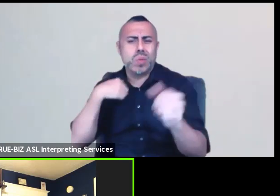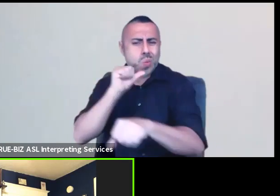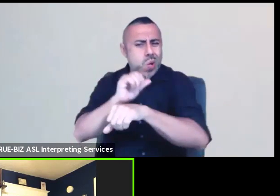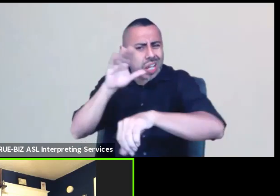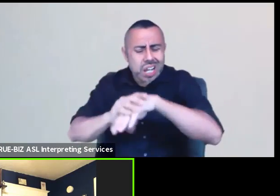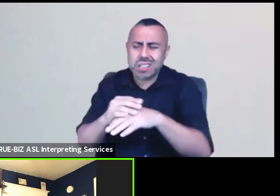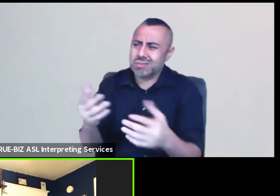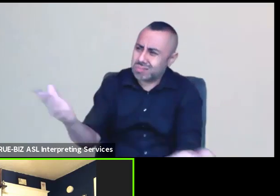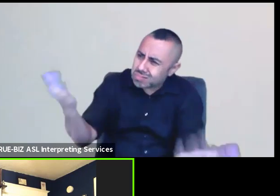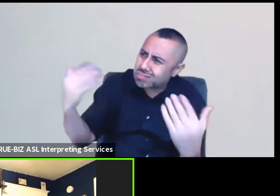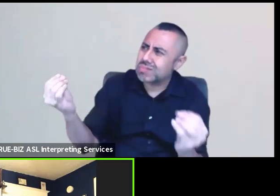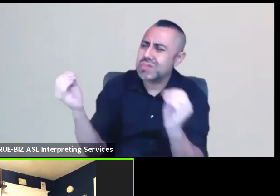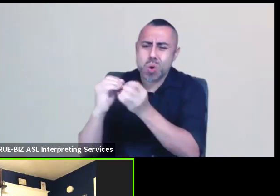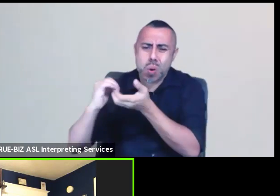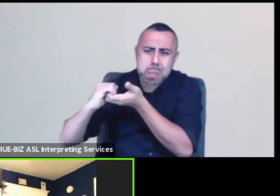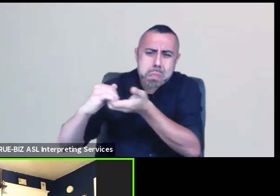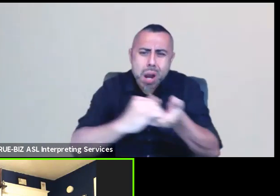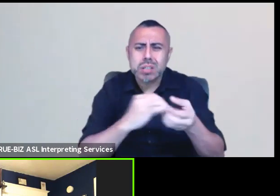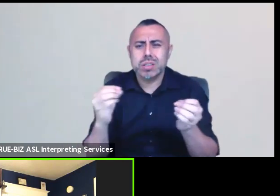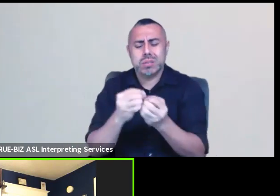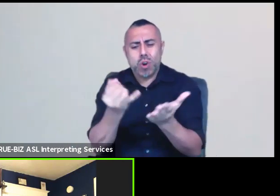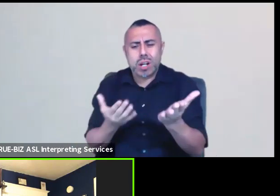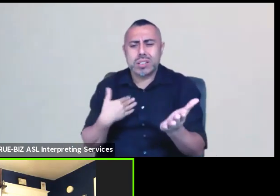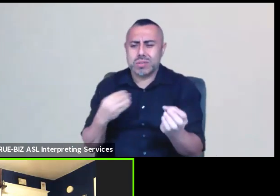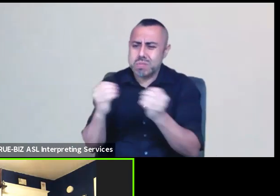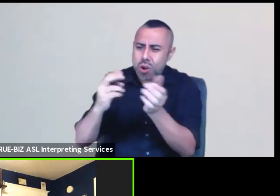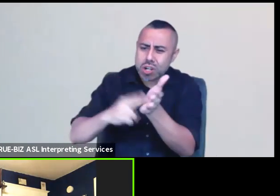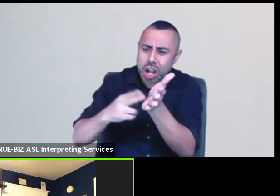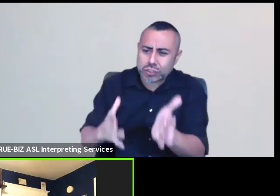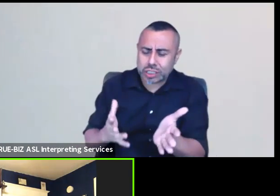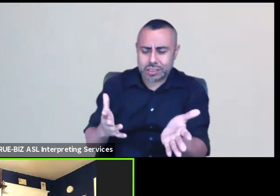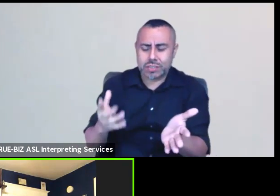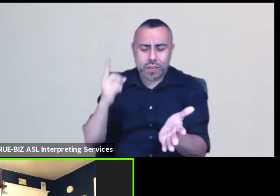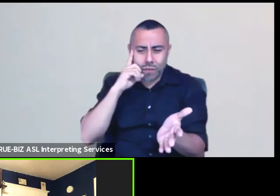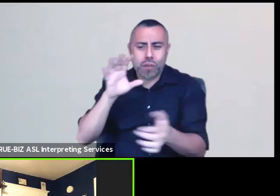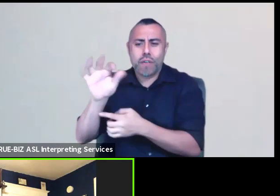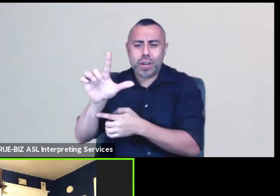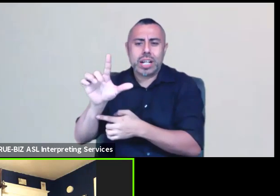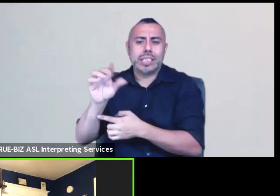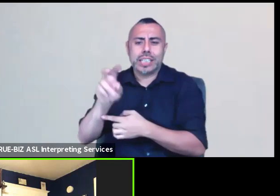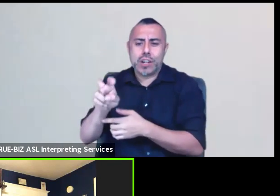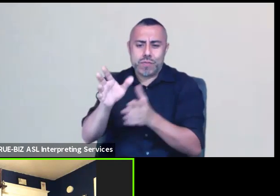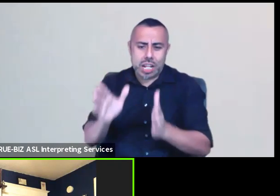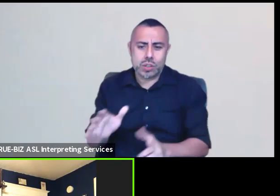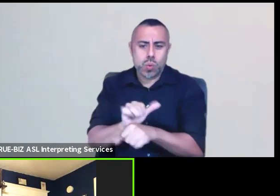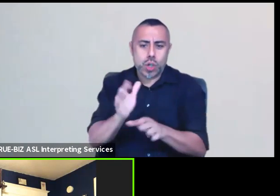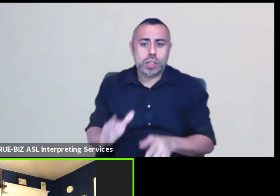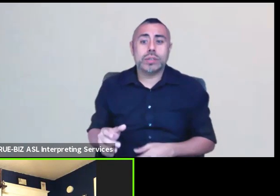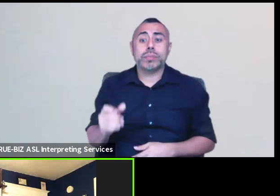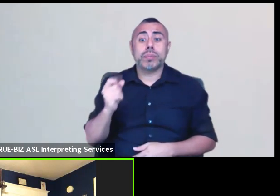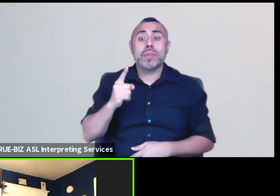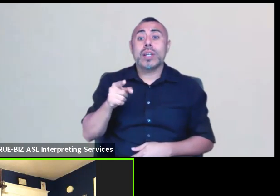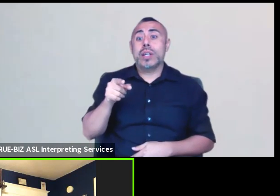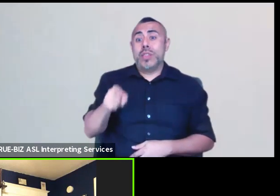and contractors and freelancers and creative workers. And the emergency relief fund is a way to meet those immediate needs of artists and creative workers